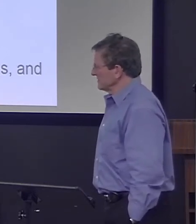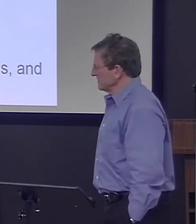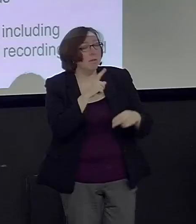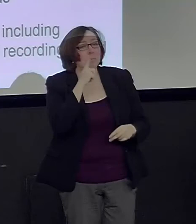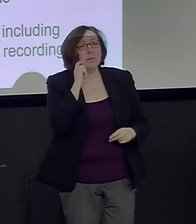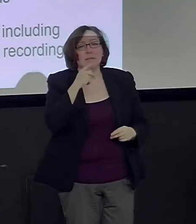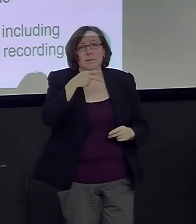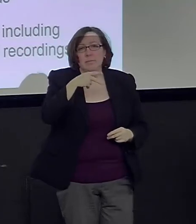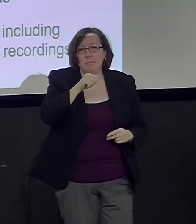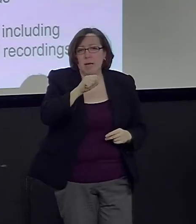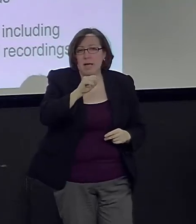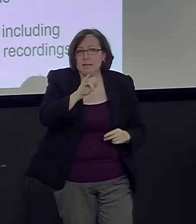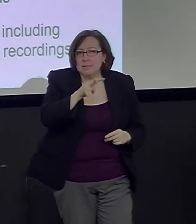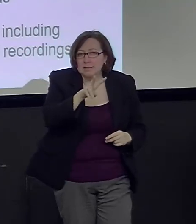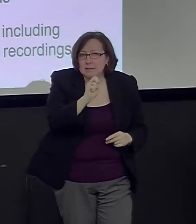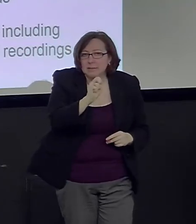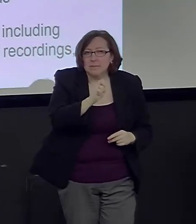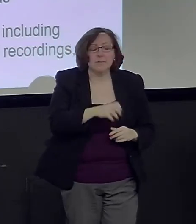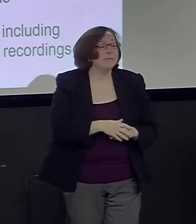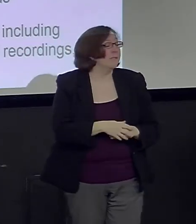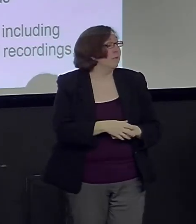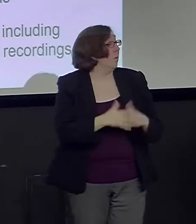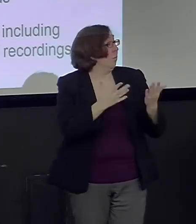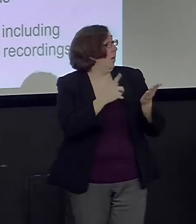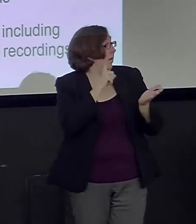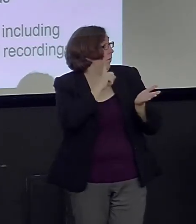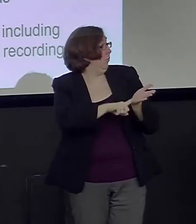and because the literature tells us